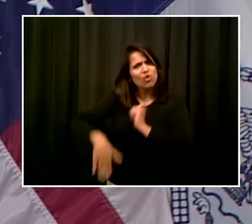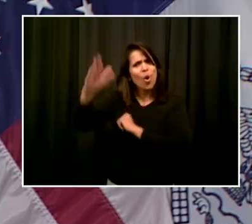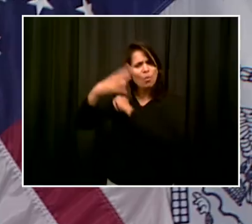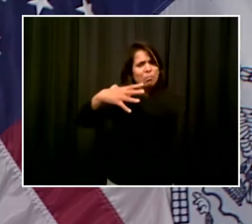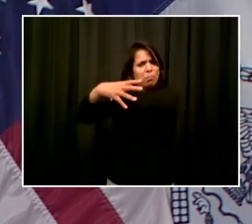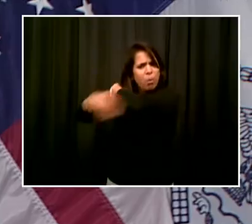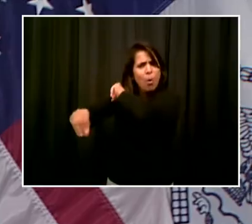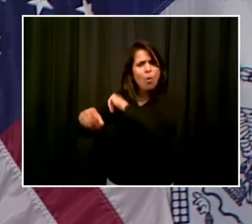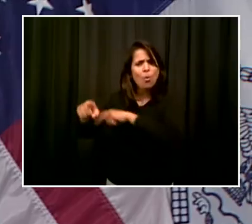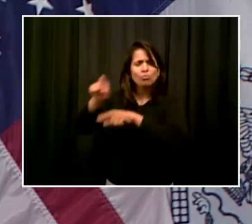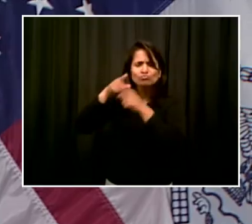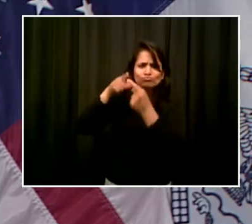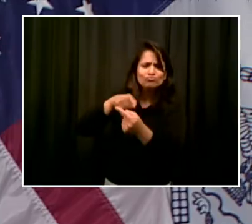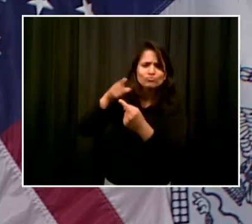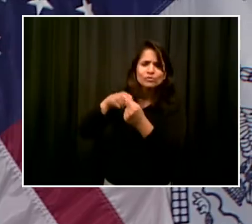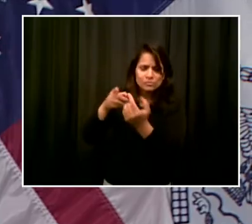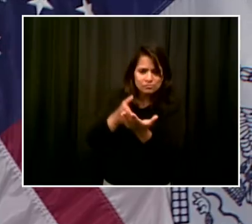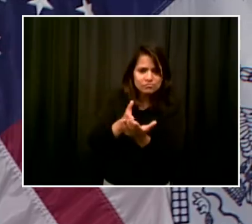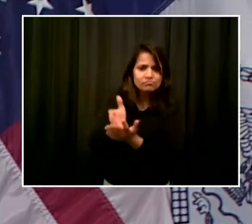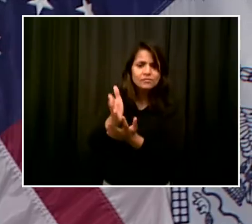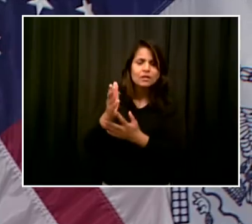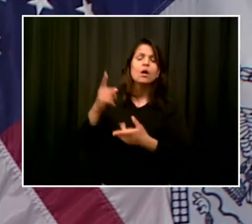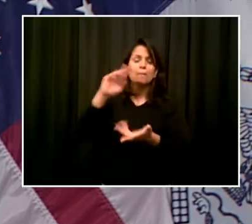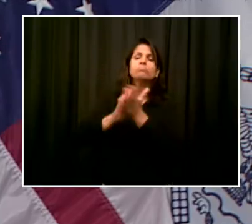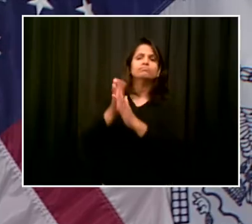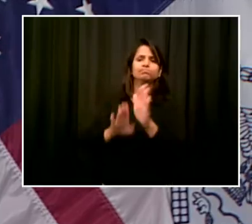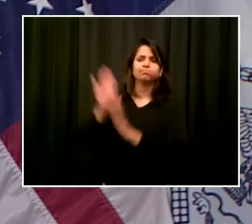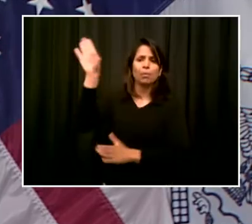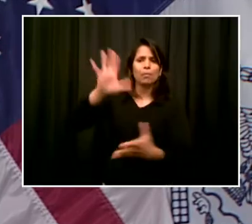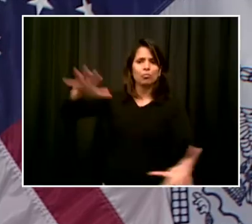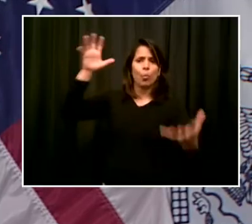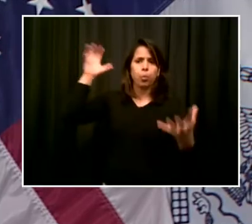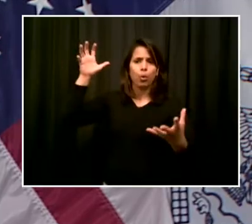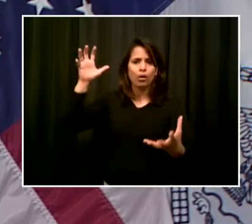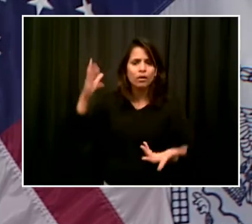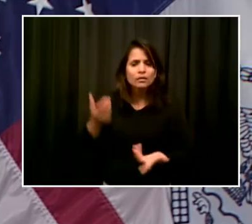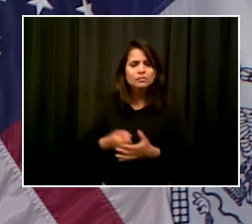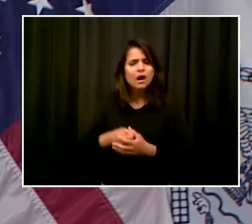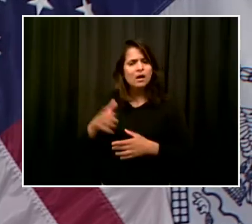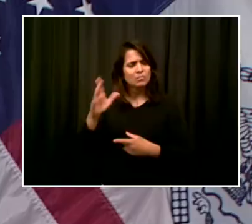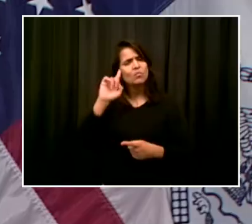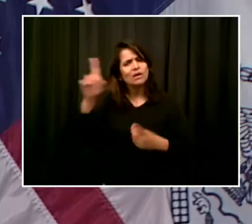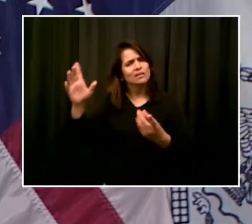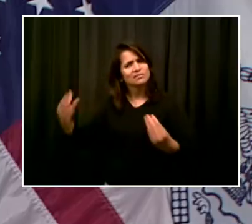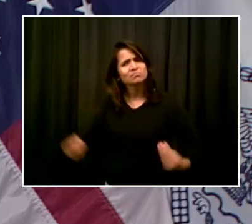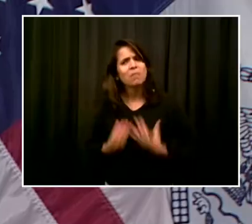THROUGH THE GRASSROOTSN I THE BRONX AND HAS COME SO FAR WHIT AAZMING ACIEHVEEMNTS INCLUDING THE LAST SUPER BOWL SHOW. I THINK IT WILL